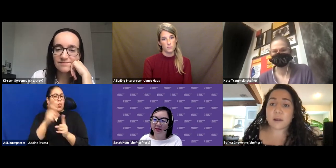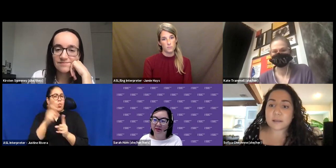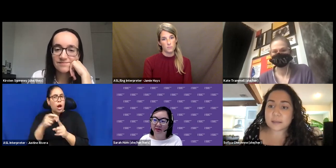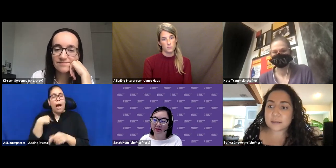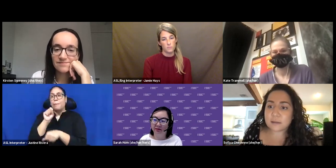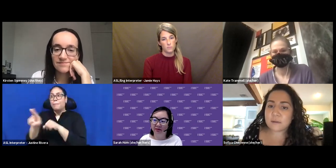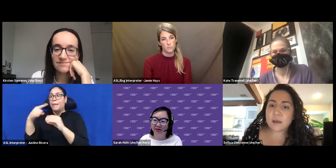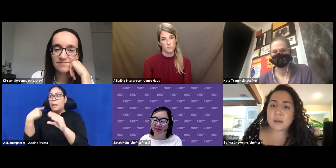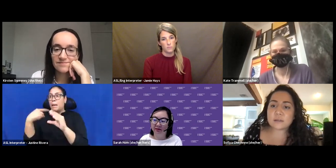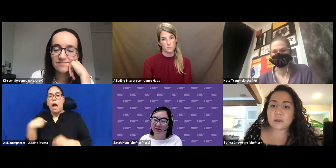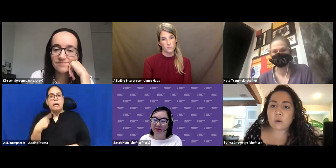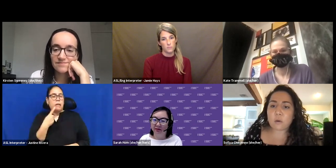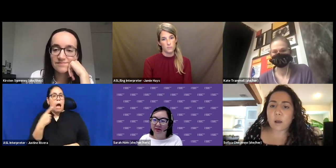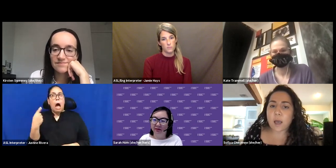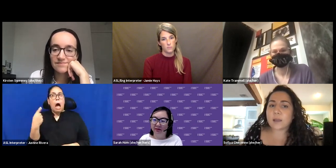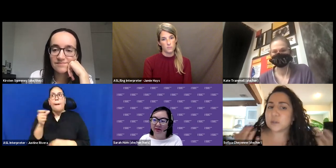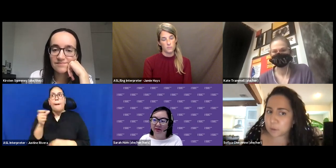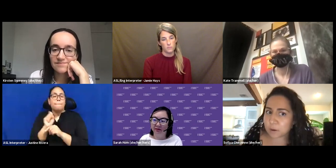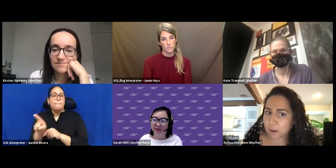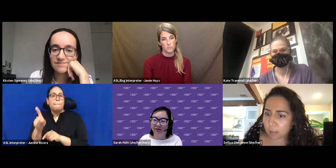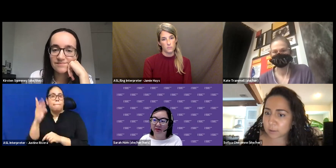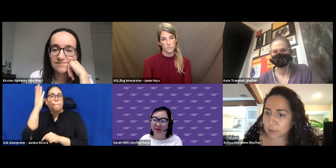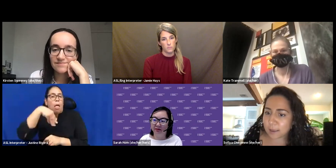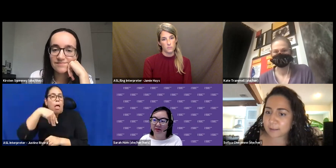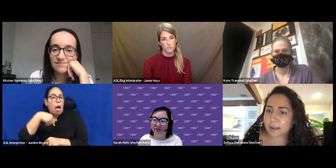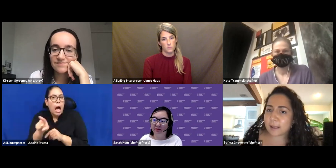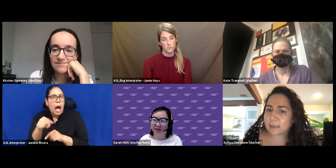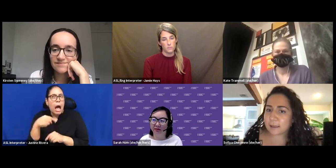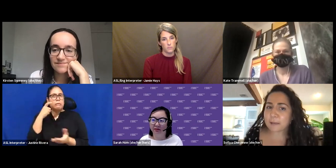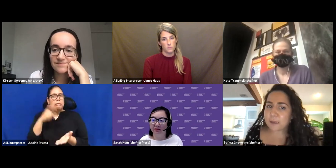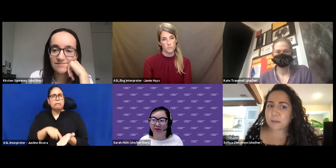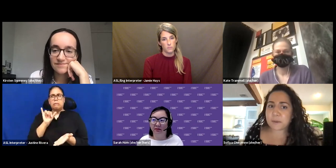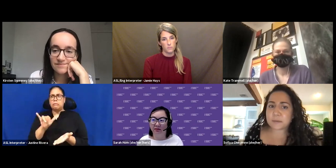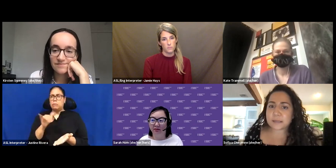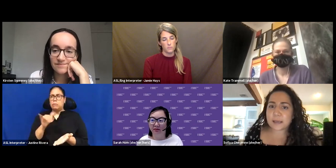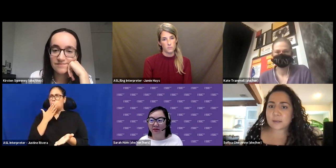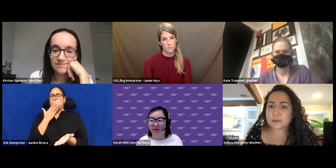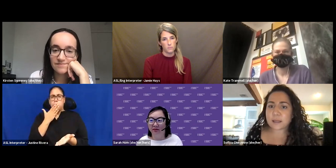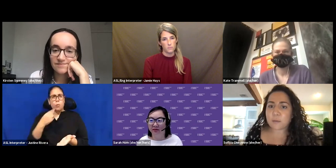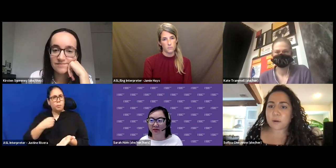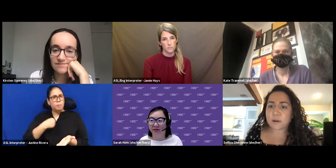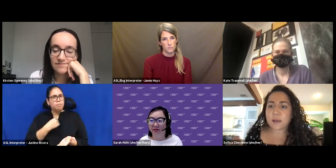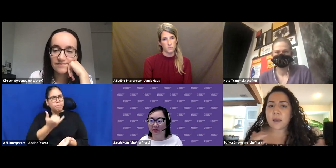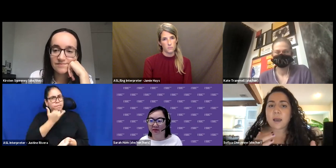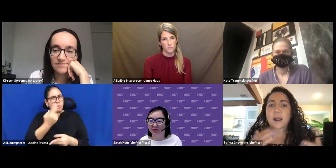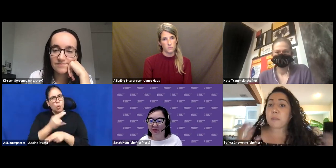very insensitive. So I just want to acknowledge that, that I think I made a big mistake in using that word, and I